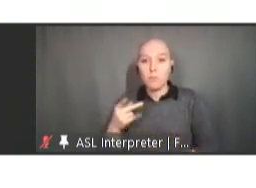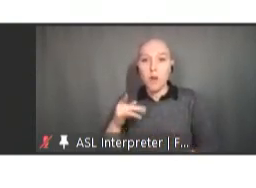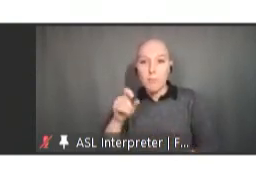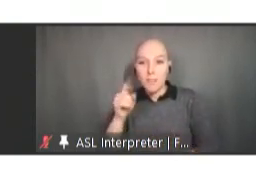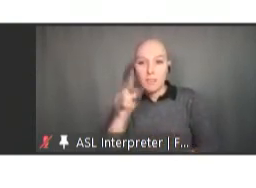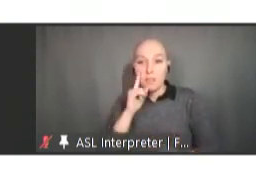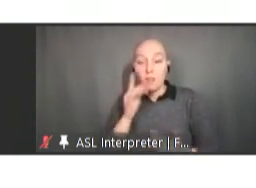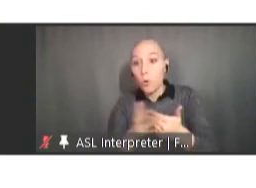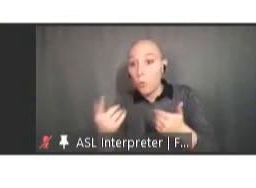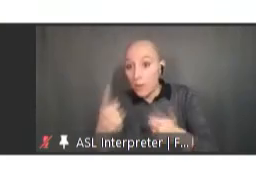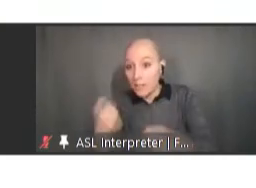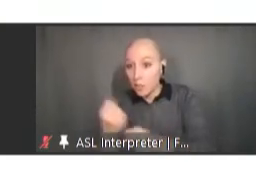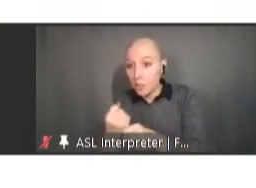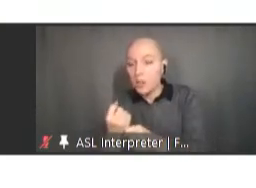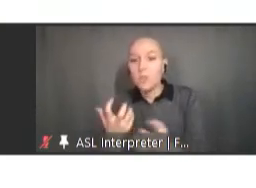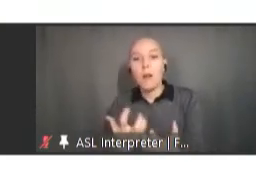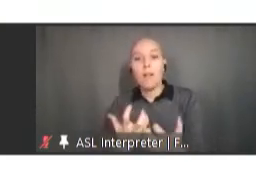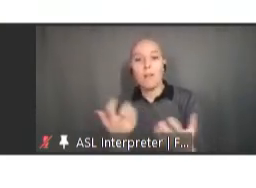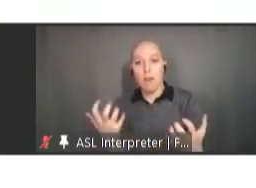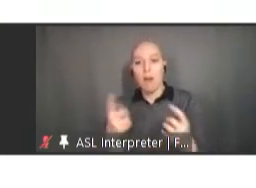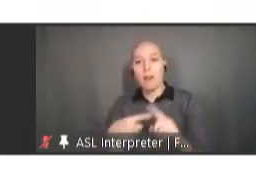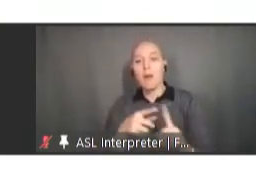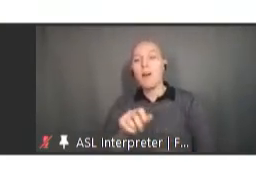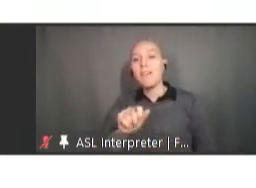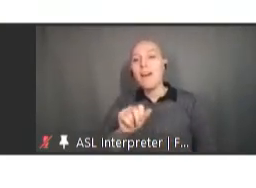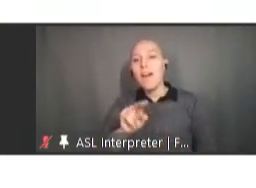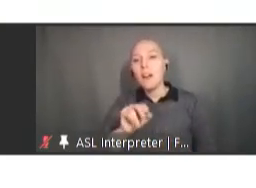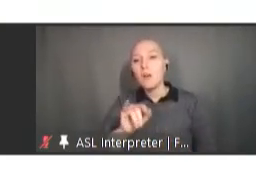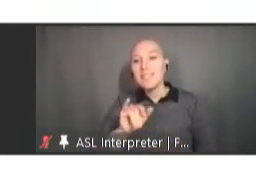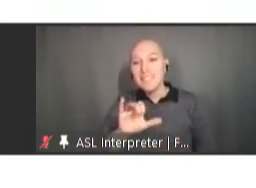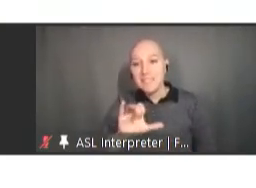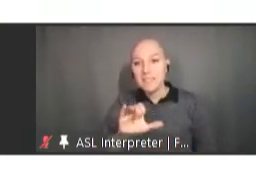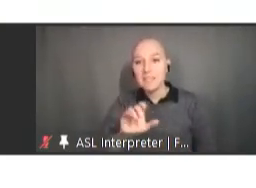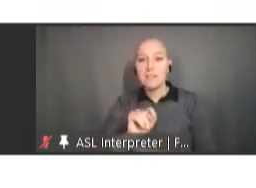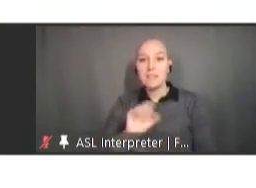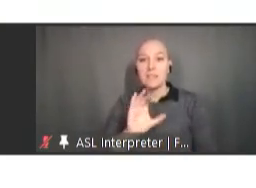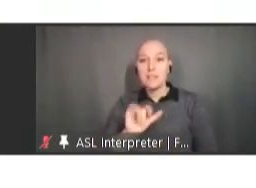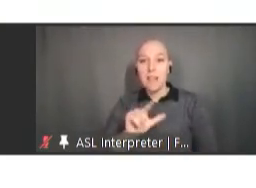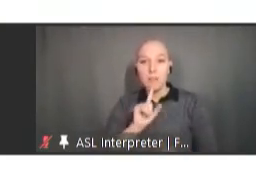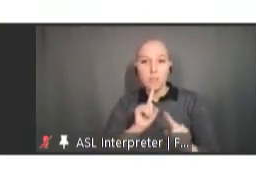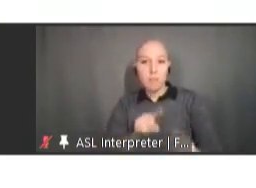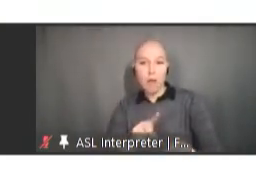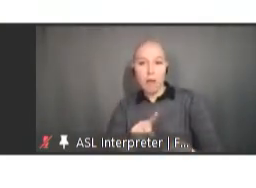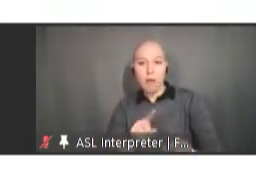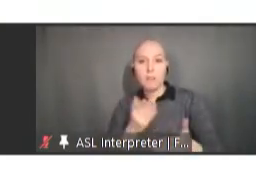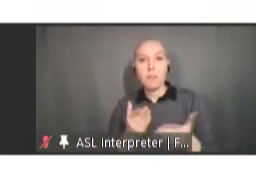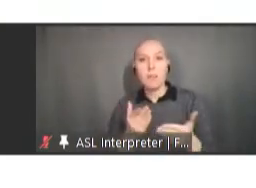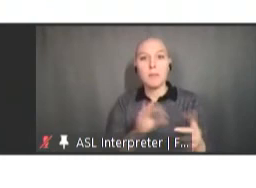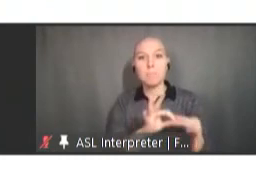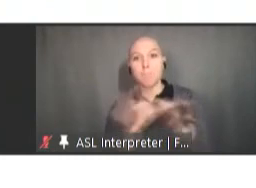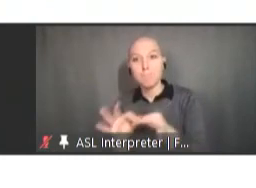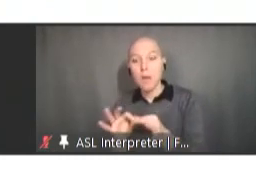particularly the anamnestic T cell responses that might play a role in those monkeys that have